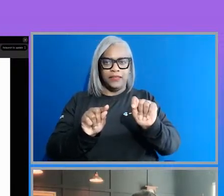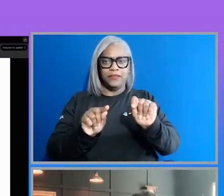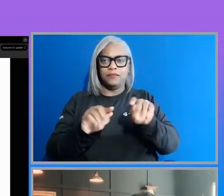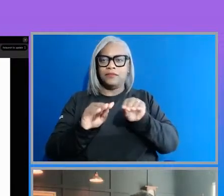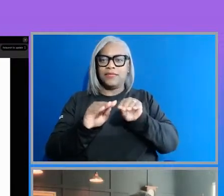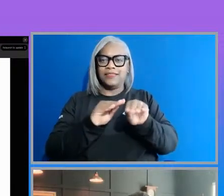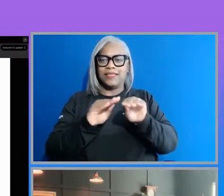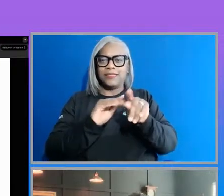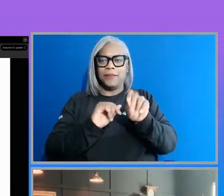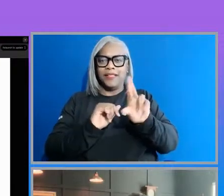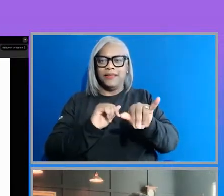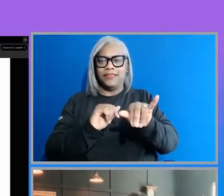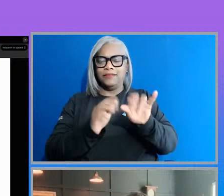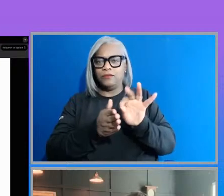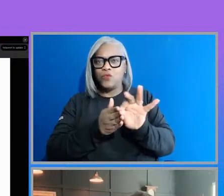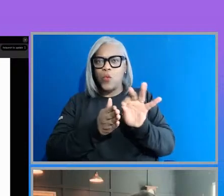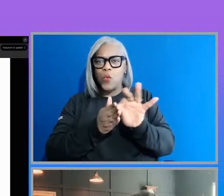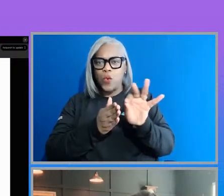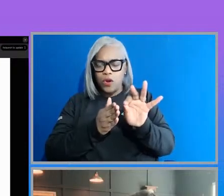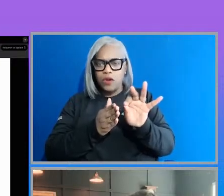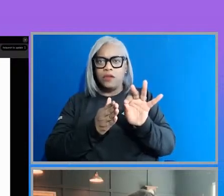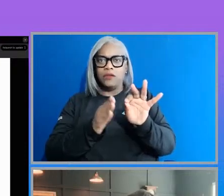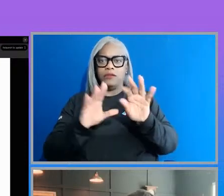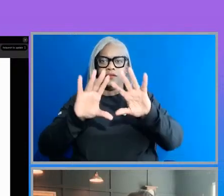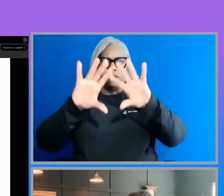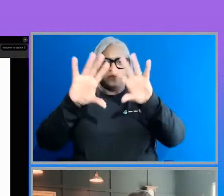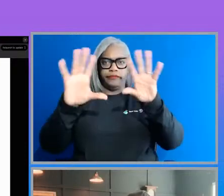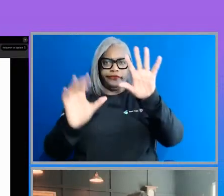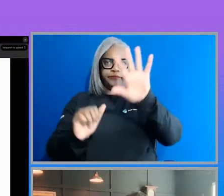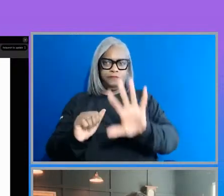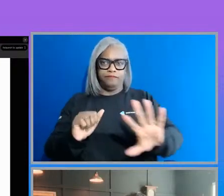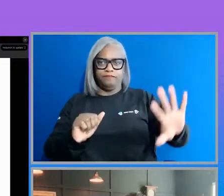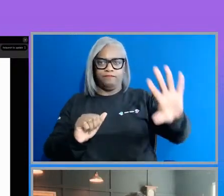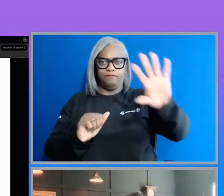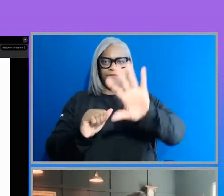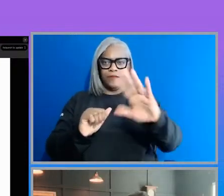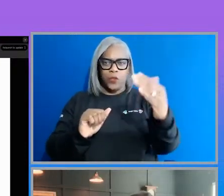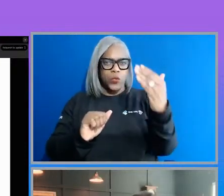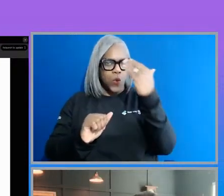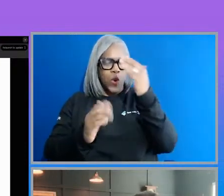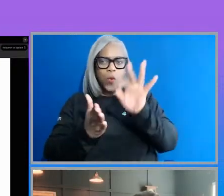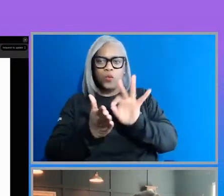The chart is trying to tell the user that their accessibility